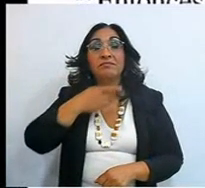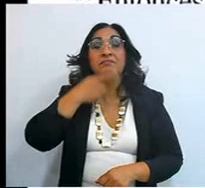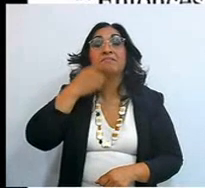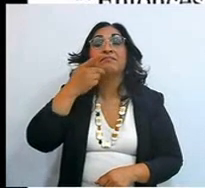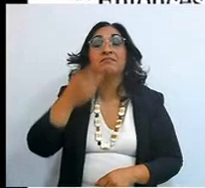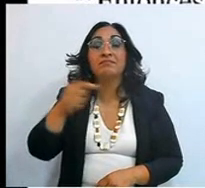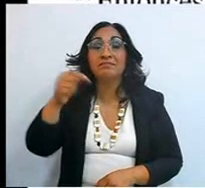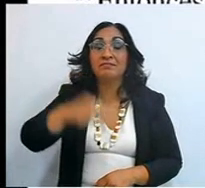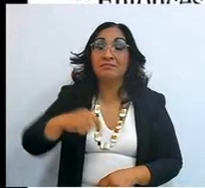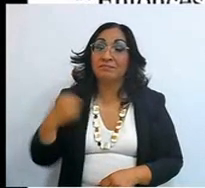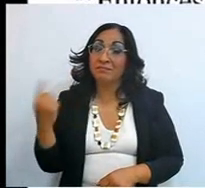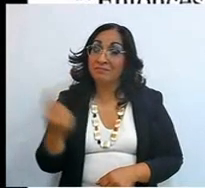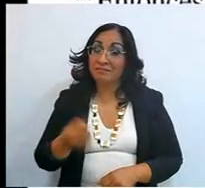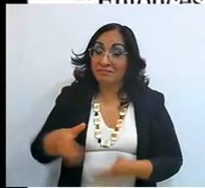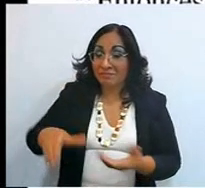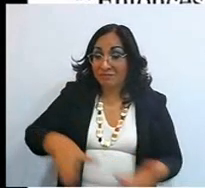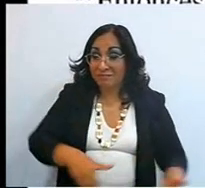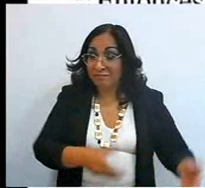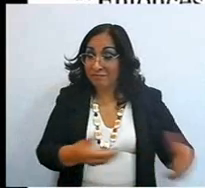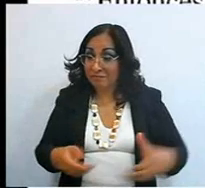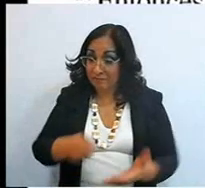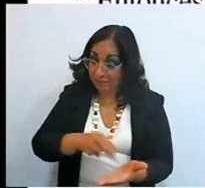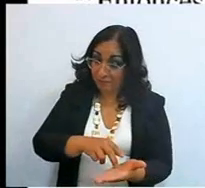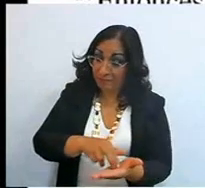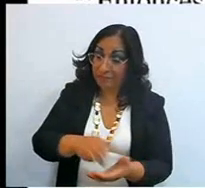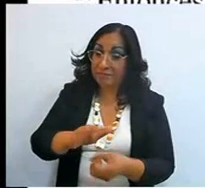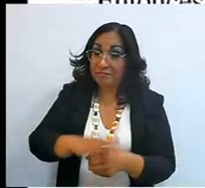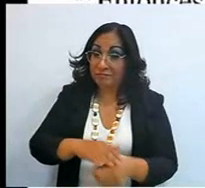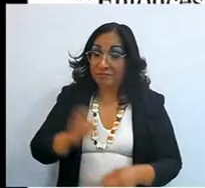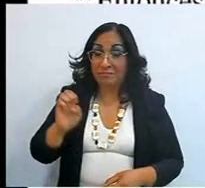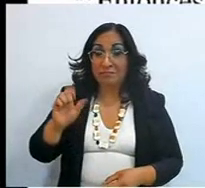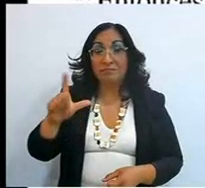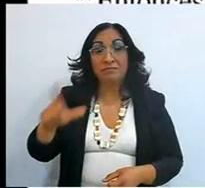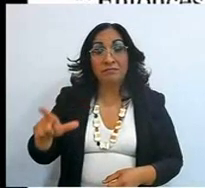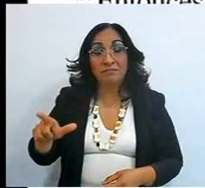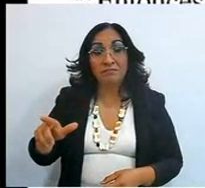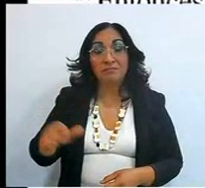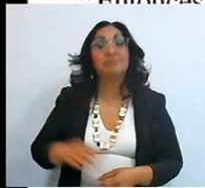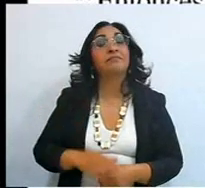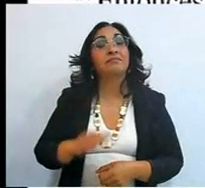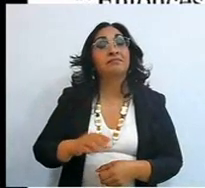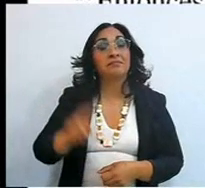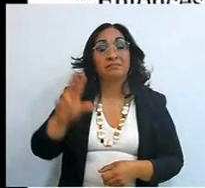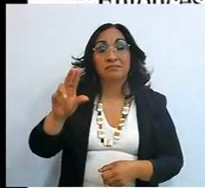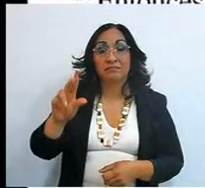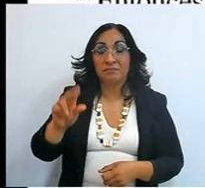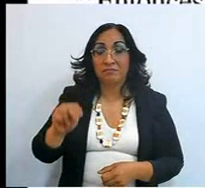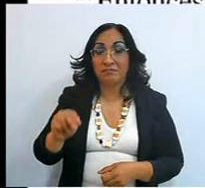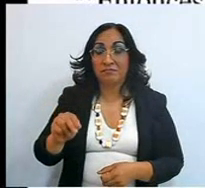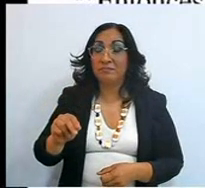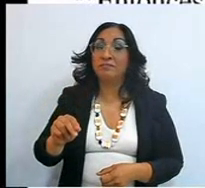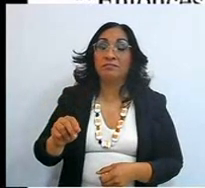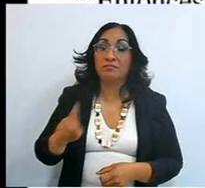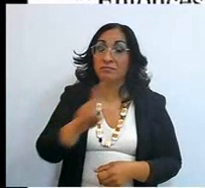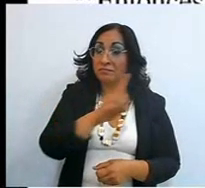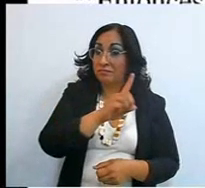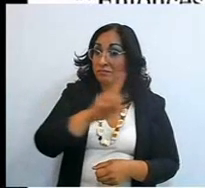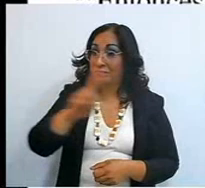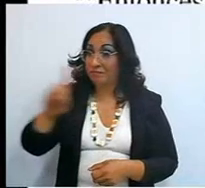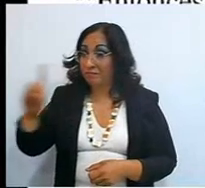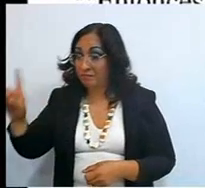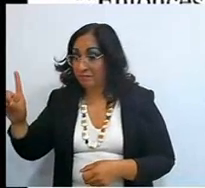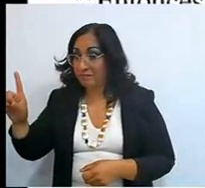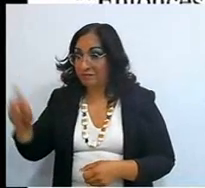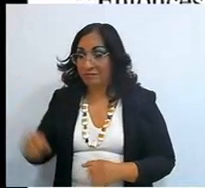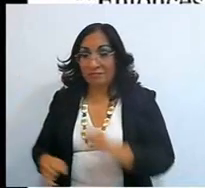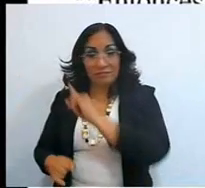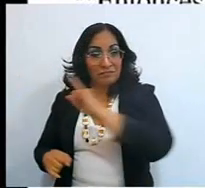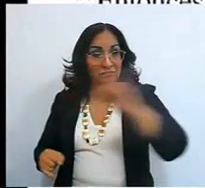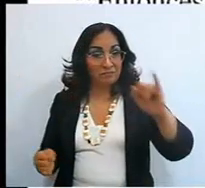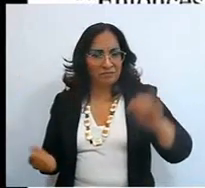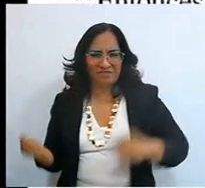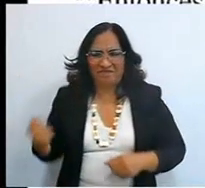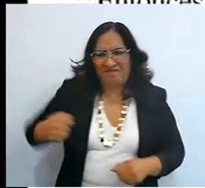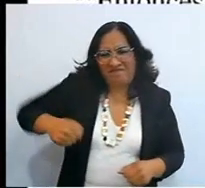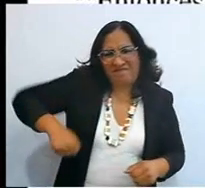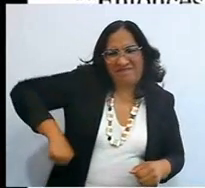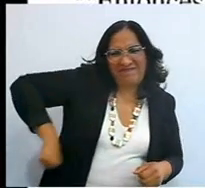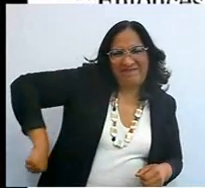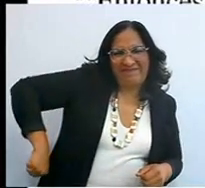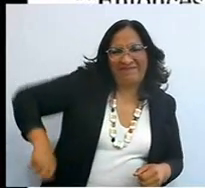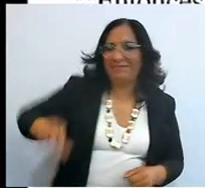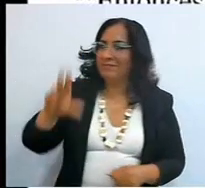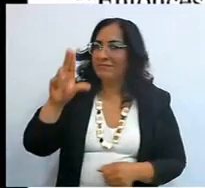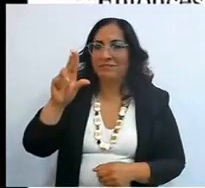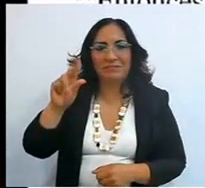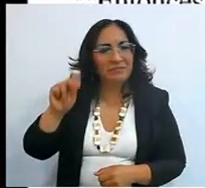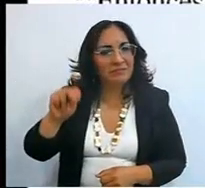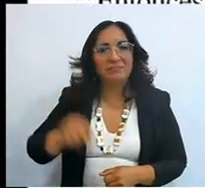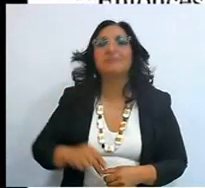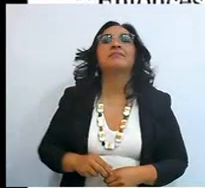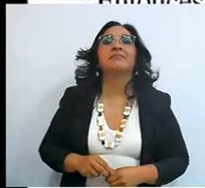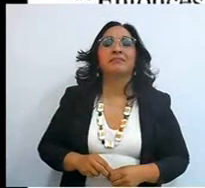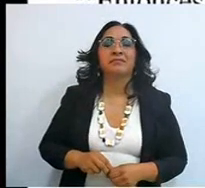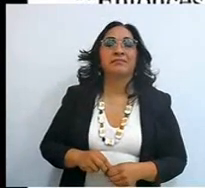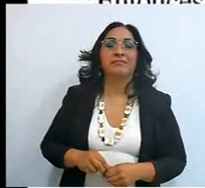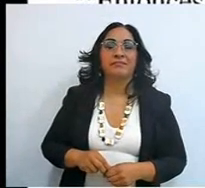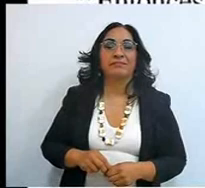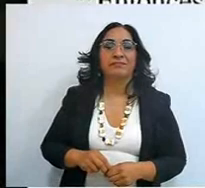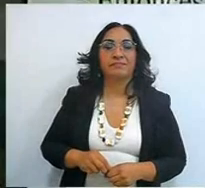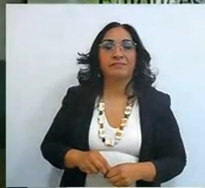This is the way, walk on it; and cast not into the right hand, neither twist into the left hand."